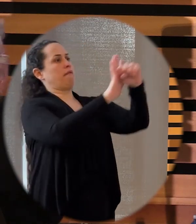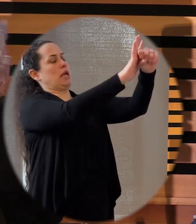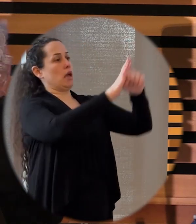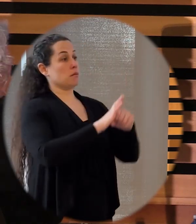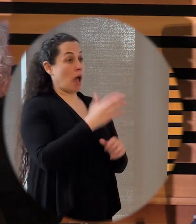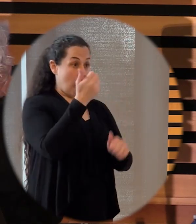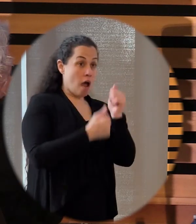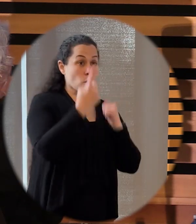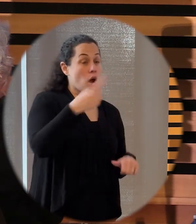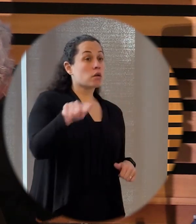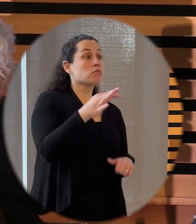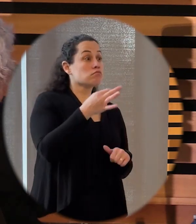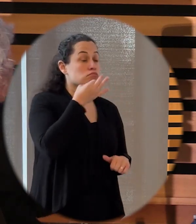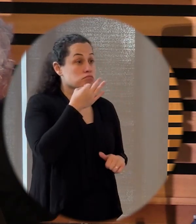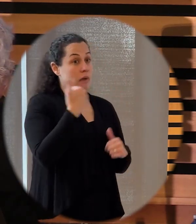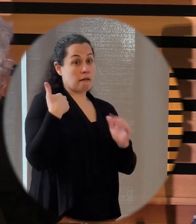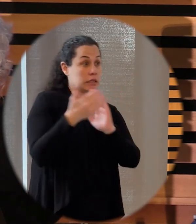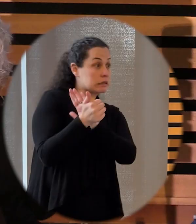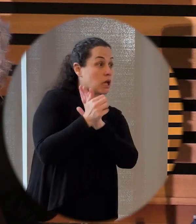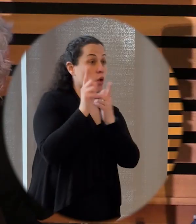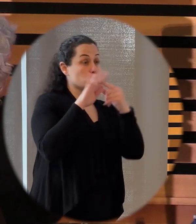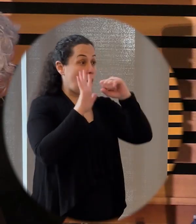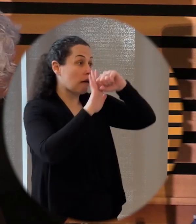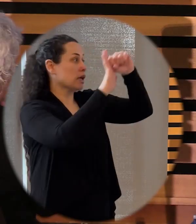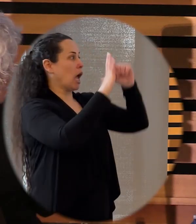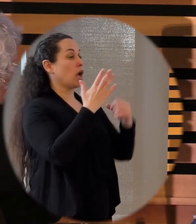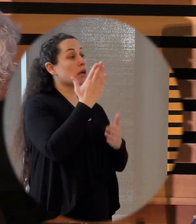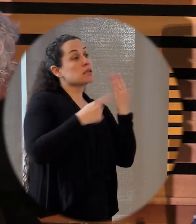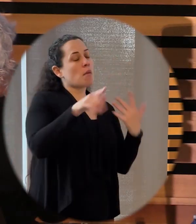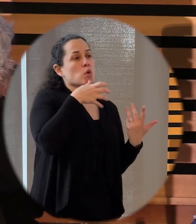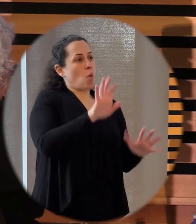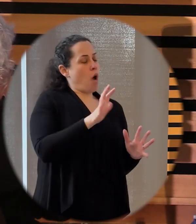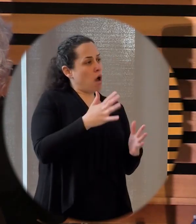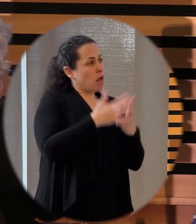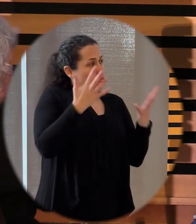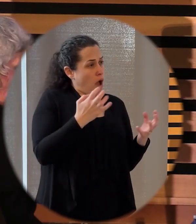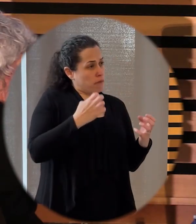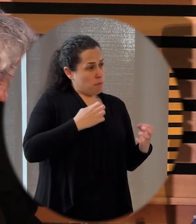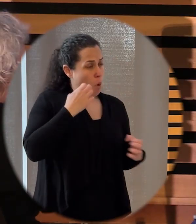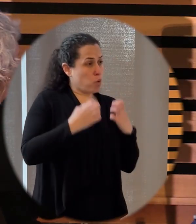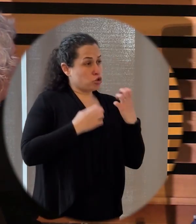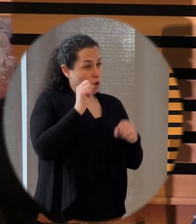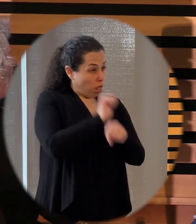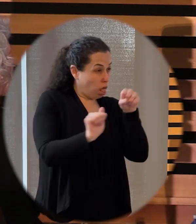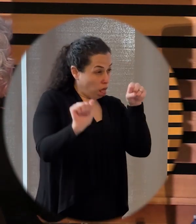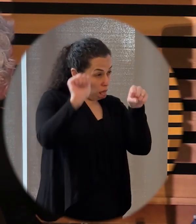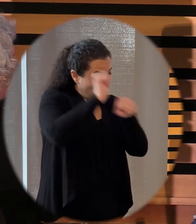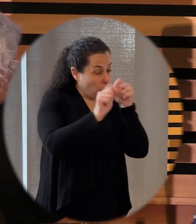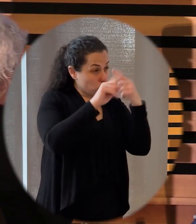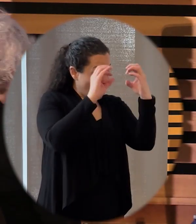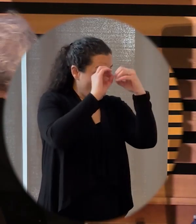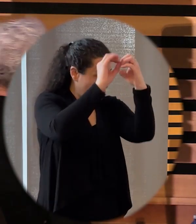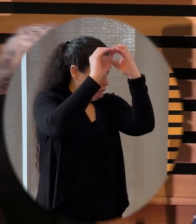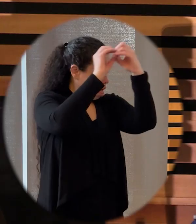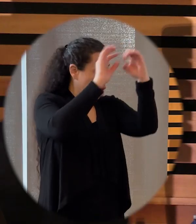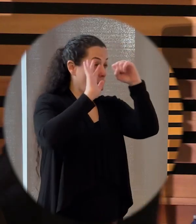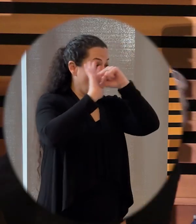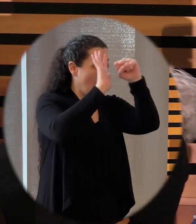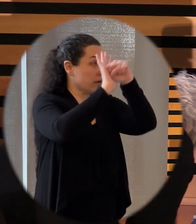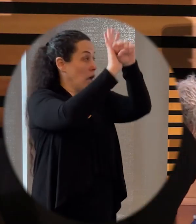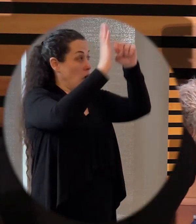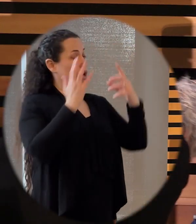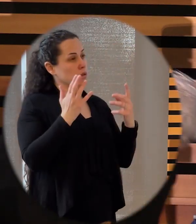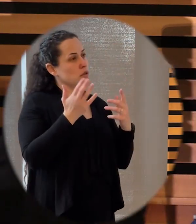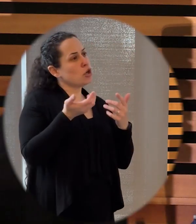But not everybody does. Not everybody is willing to engage in that emotional labor of putting